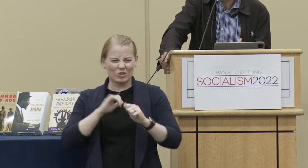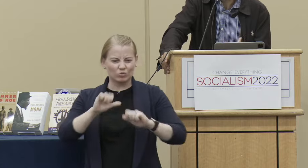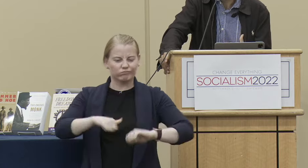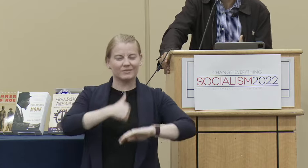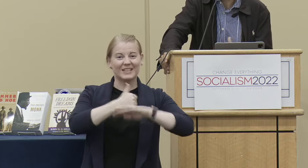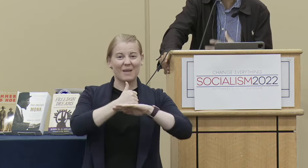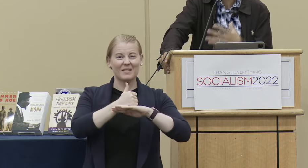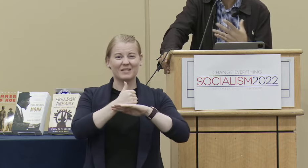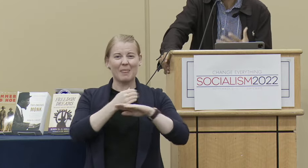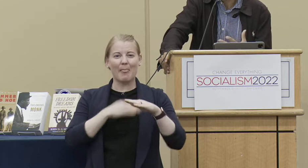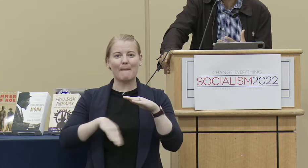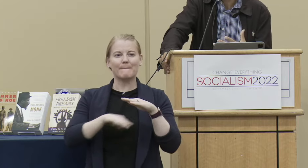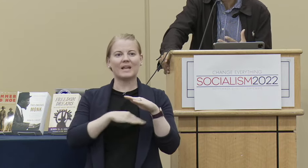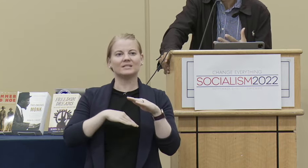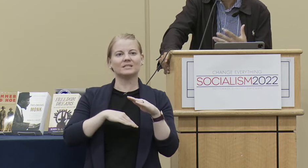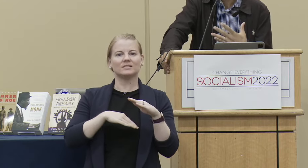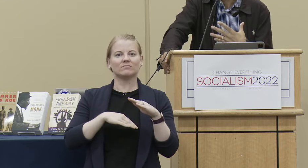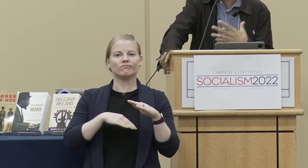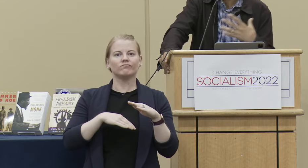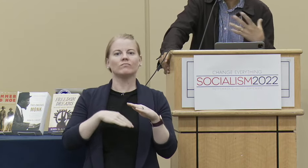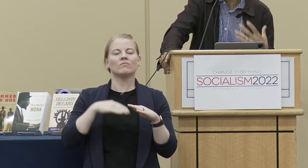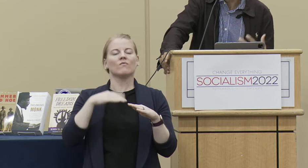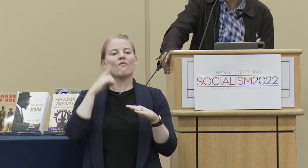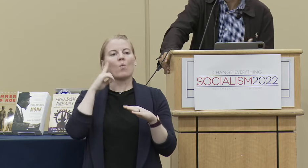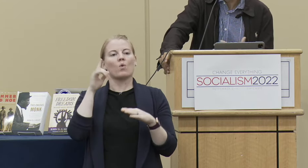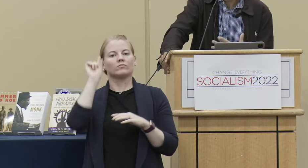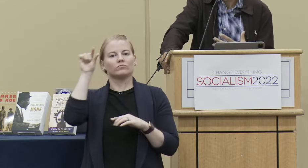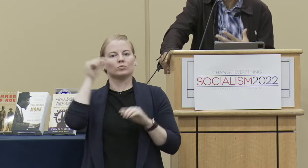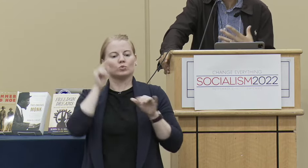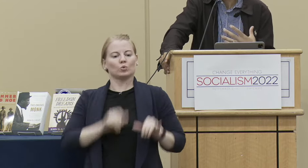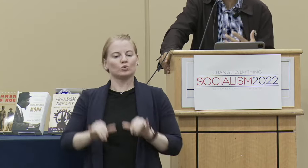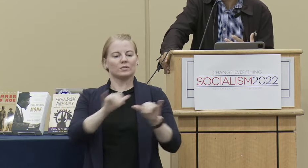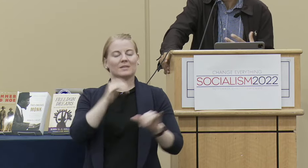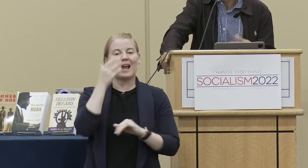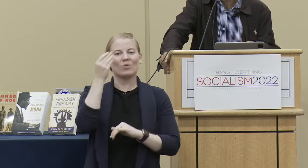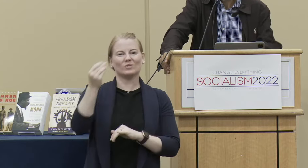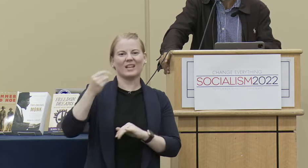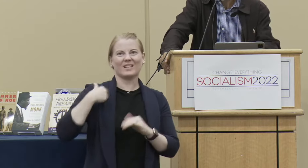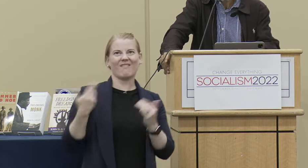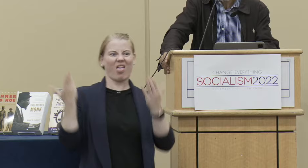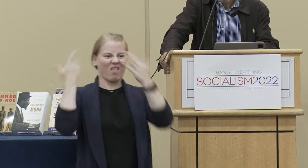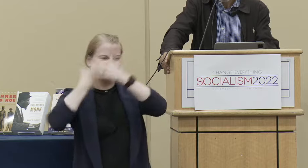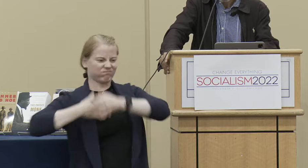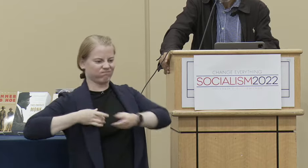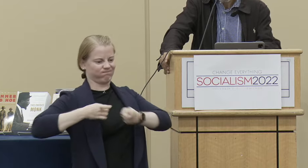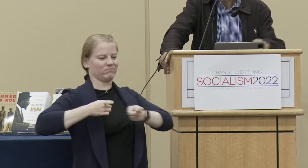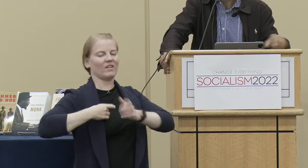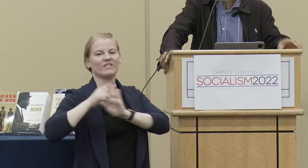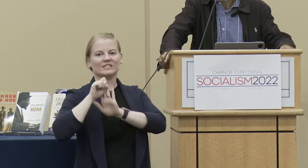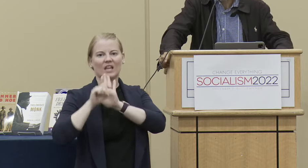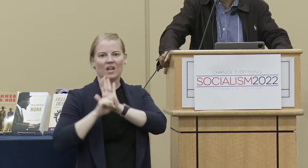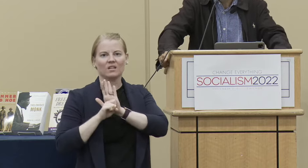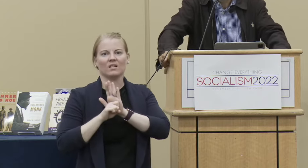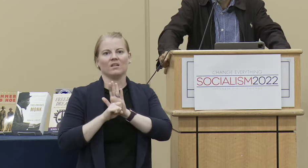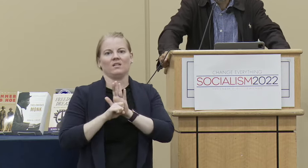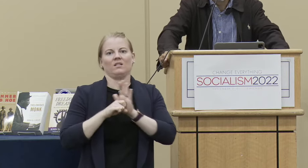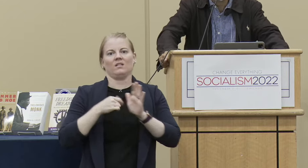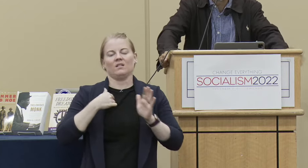spoke mostly about chief figurative movements trying to establish the basis for socialism outside iri Baraka. Yes, I'm a lucky person. Baraka was a friend and antagonist